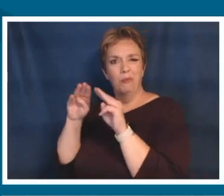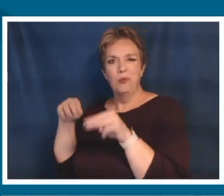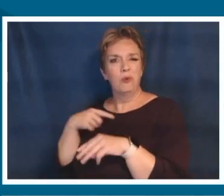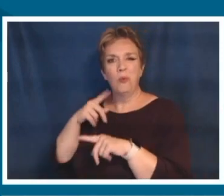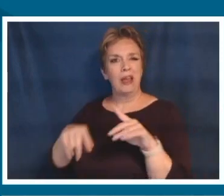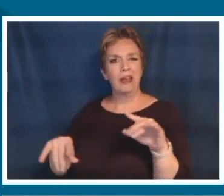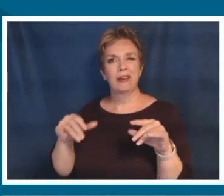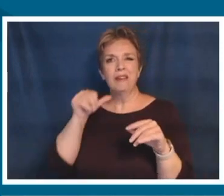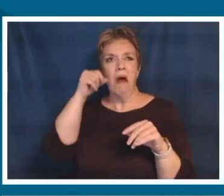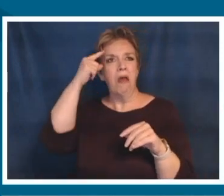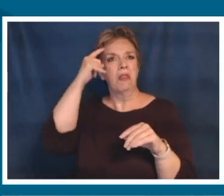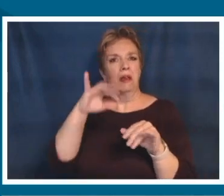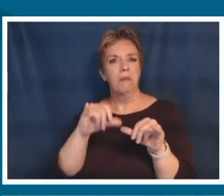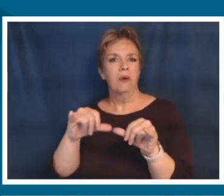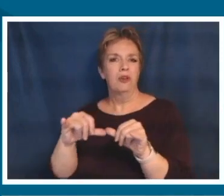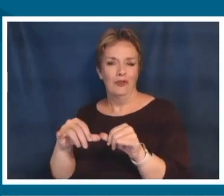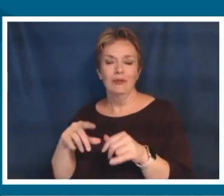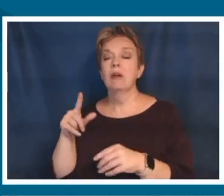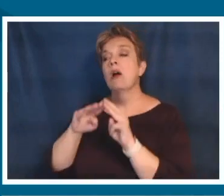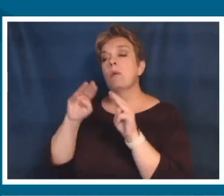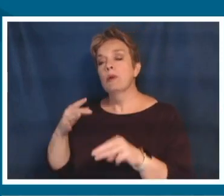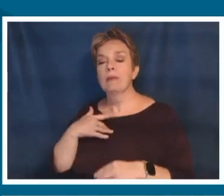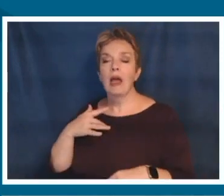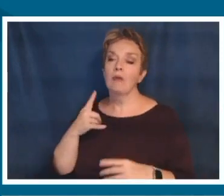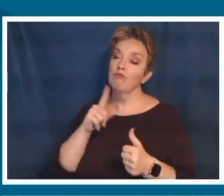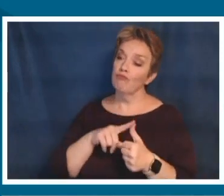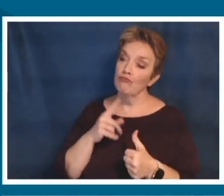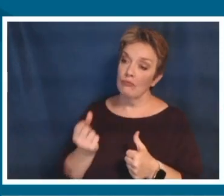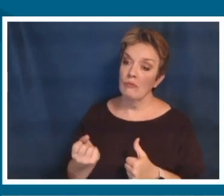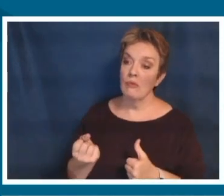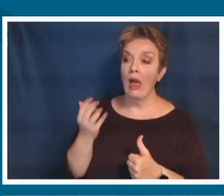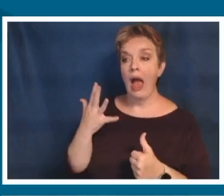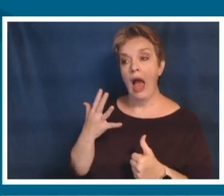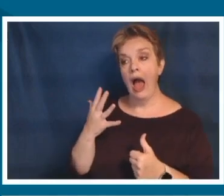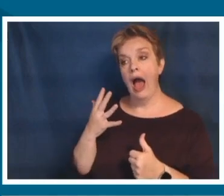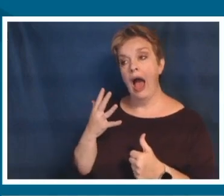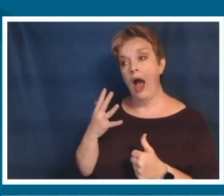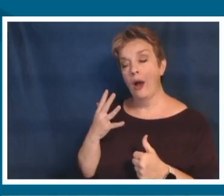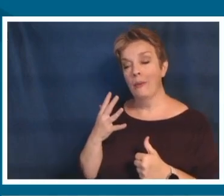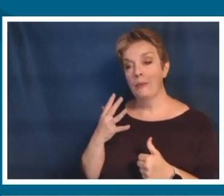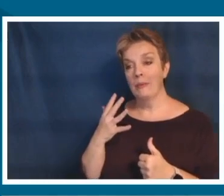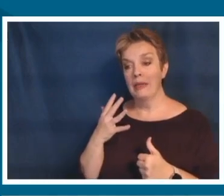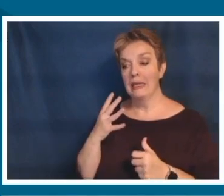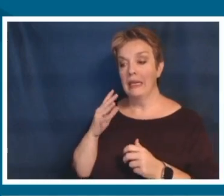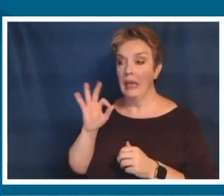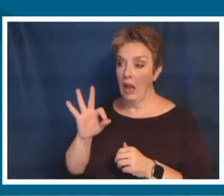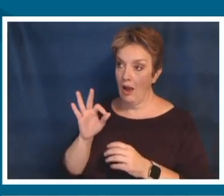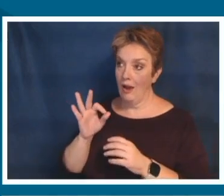are people learning and you know how many of the men did they connect with